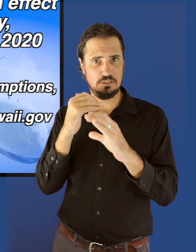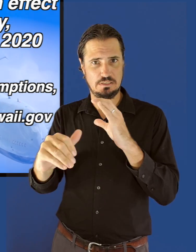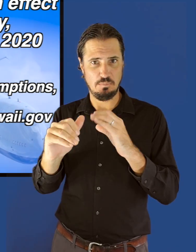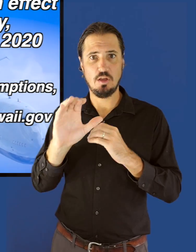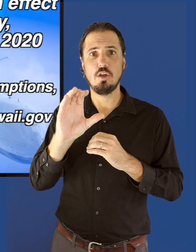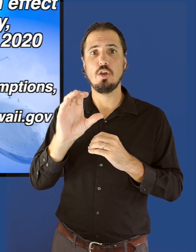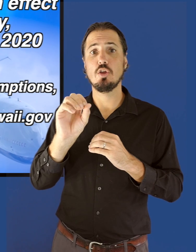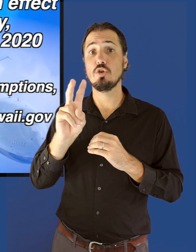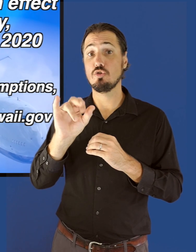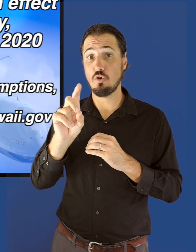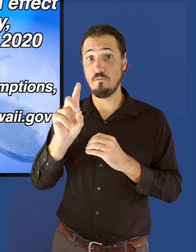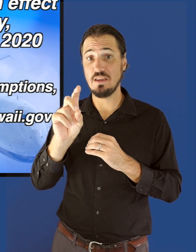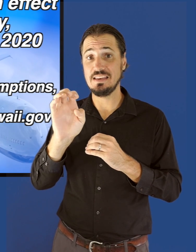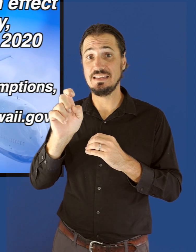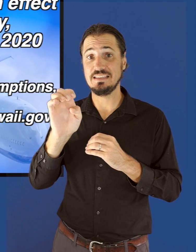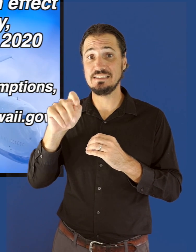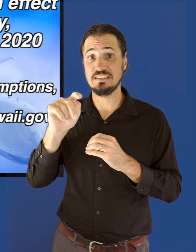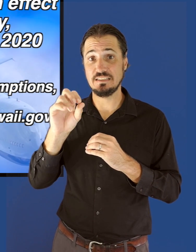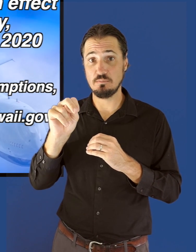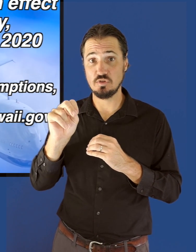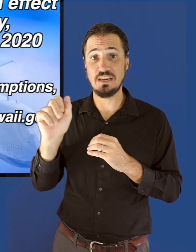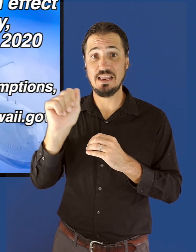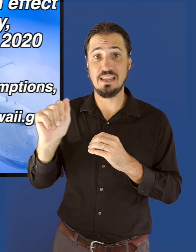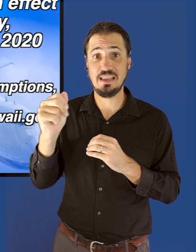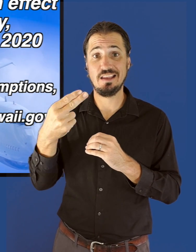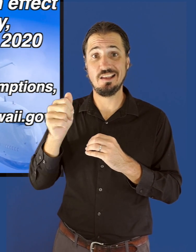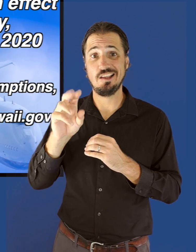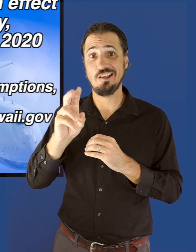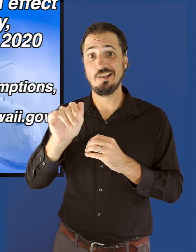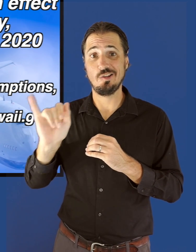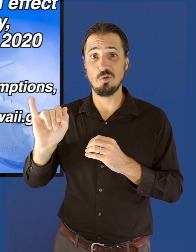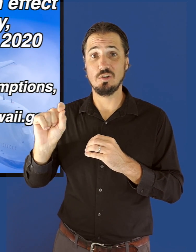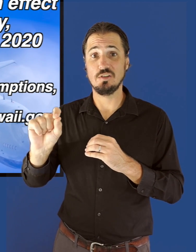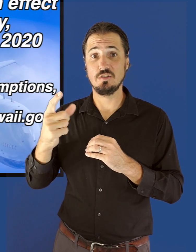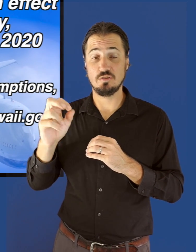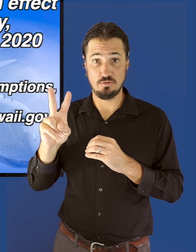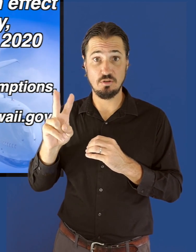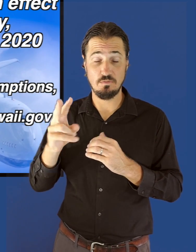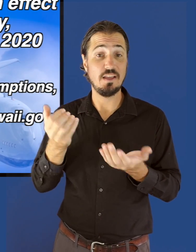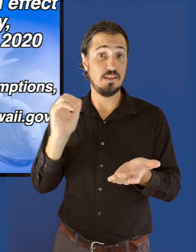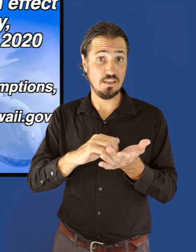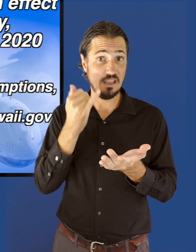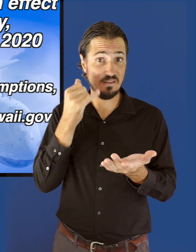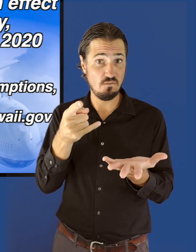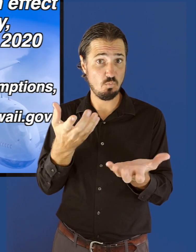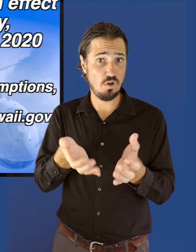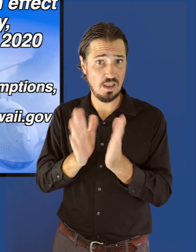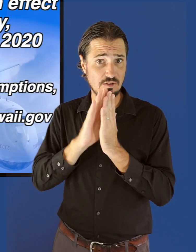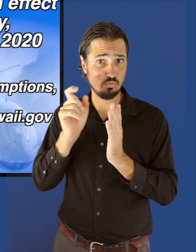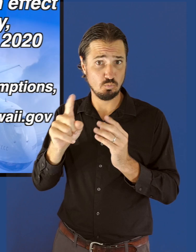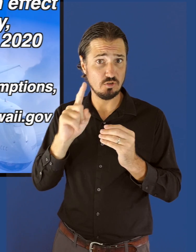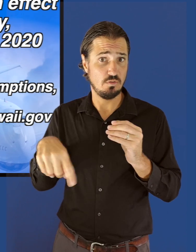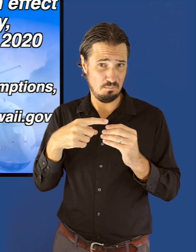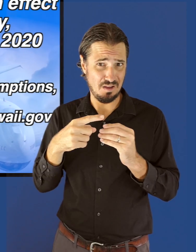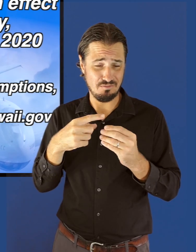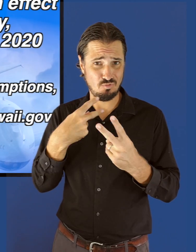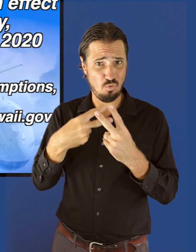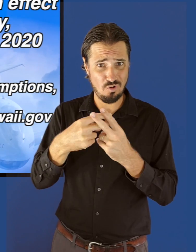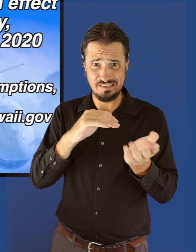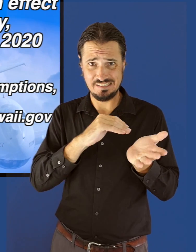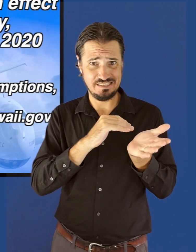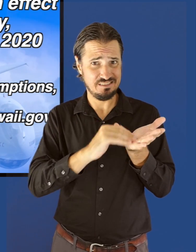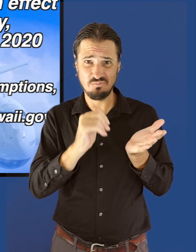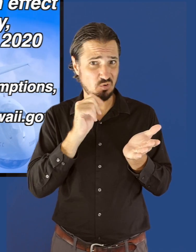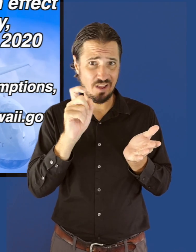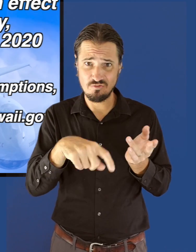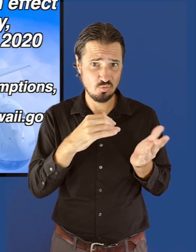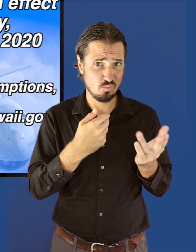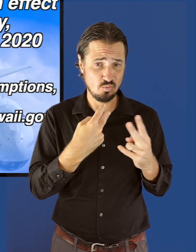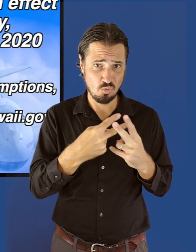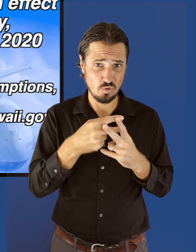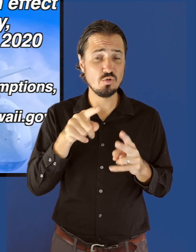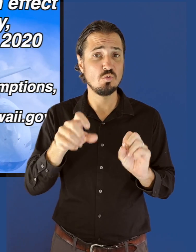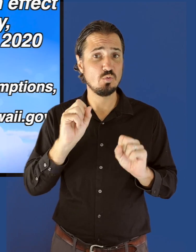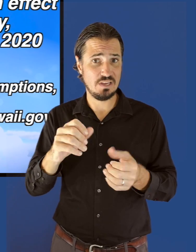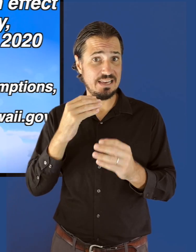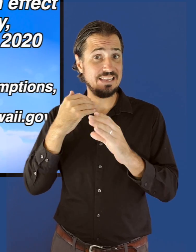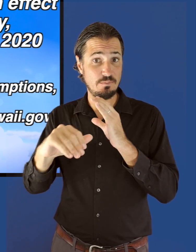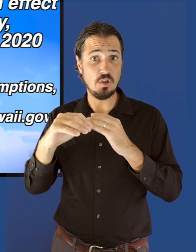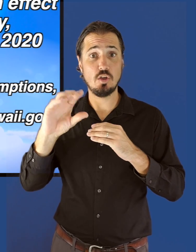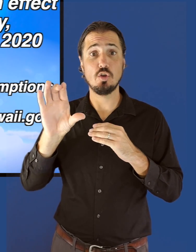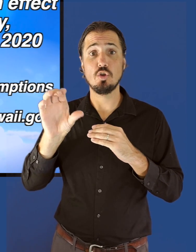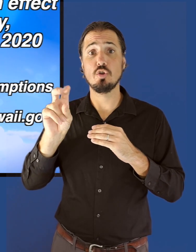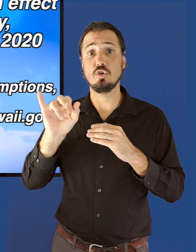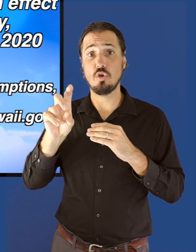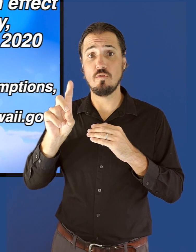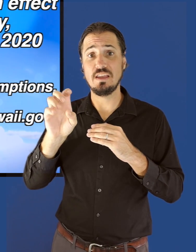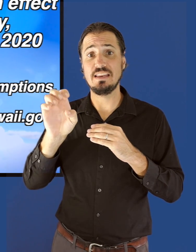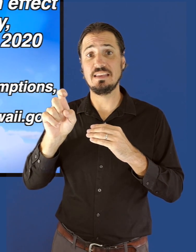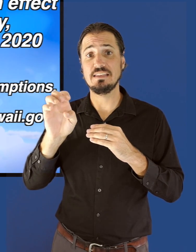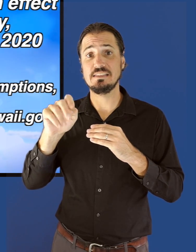email covidexemption@hawaii.gov. Again, for questions on quarantine exemptions, please email covidexemption@hawaii.gov.